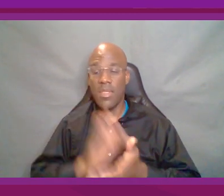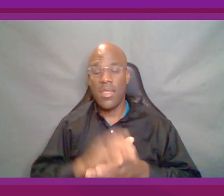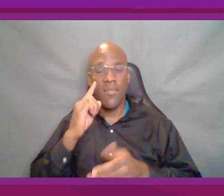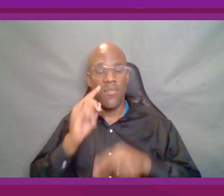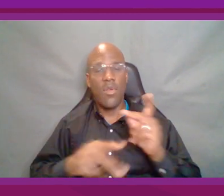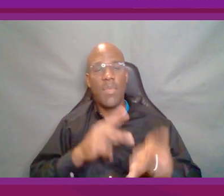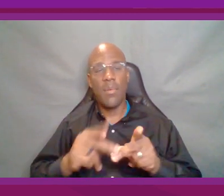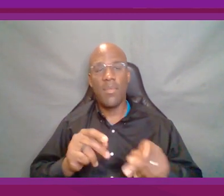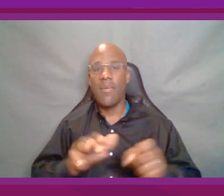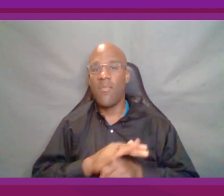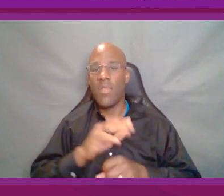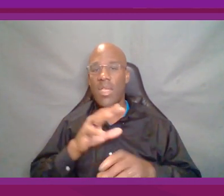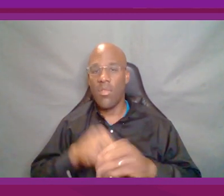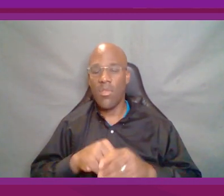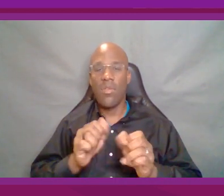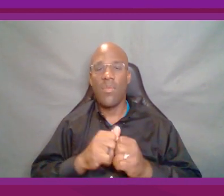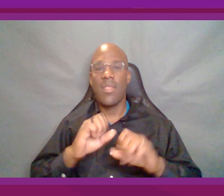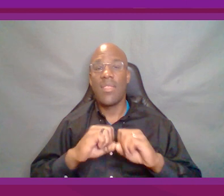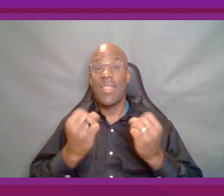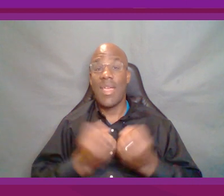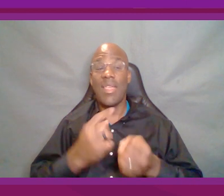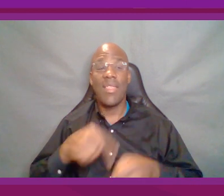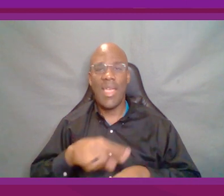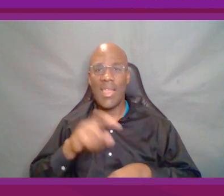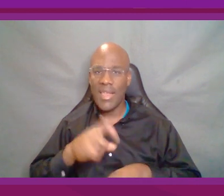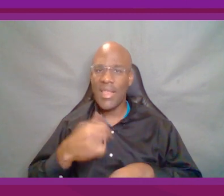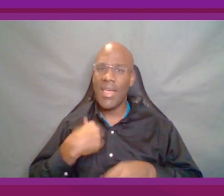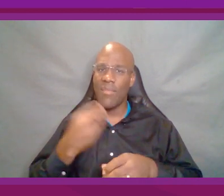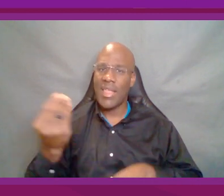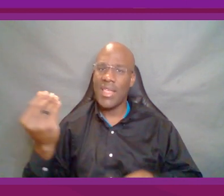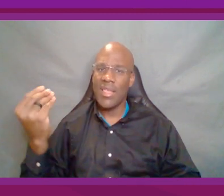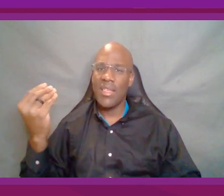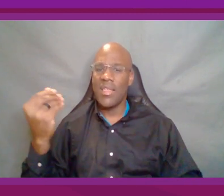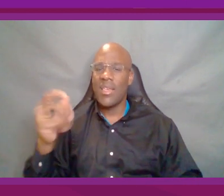to be fully inclusive in society they need to have the means to do so, they need to have money,